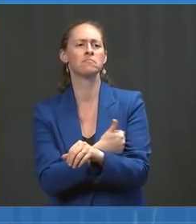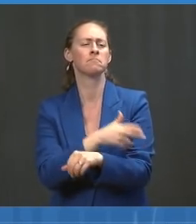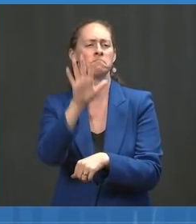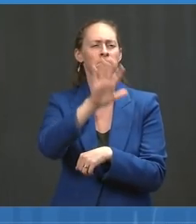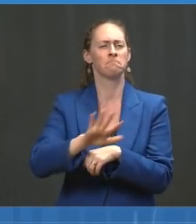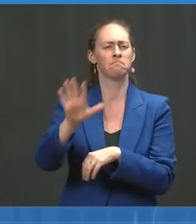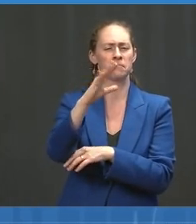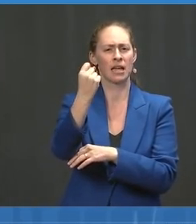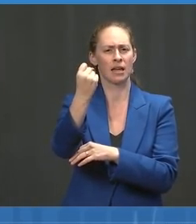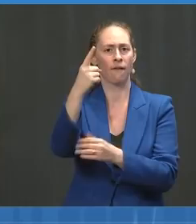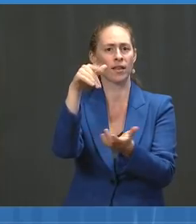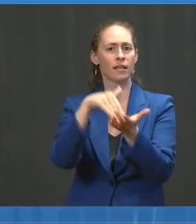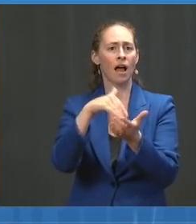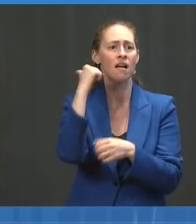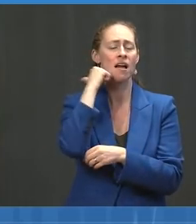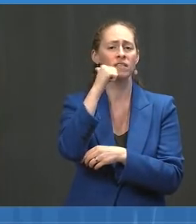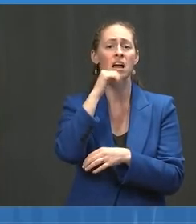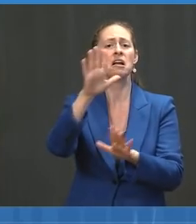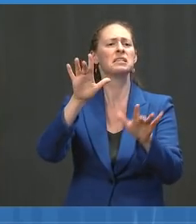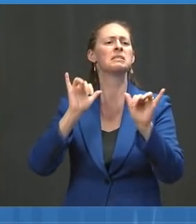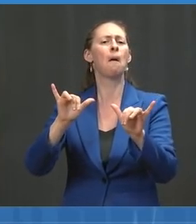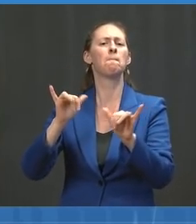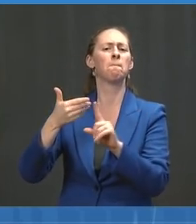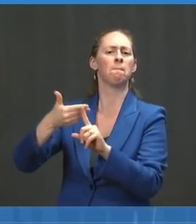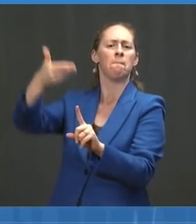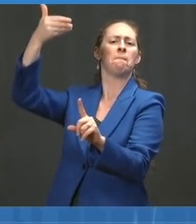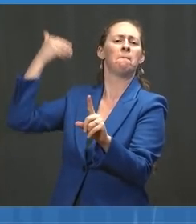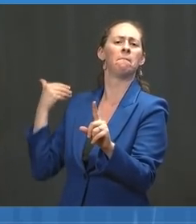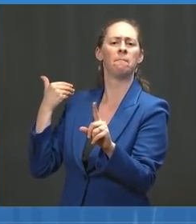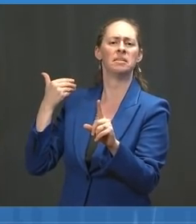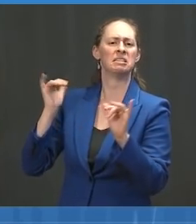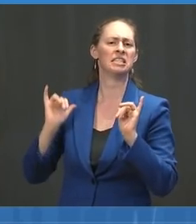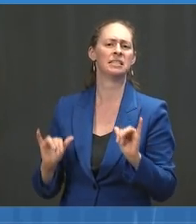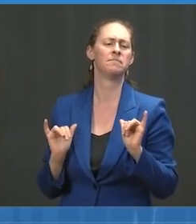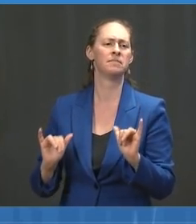similar to the previous seven-day period. And the seven-day average of daily deaths